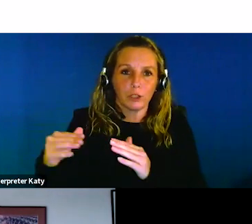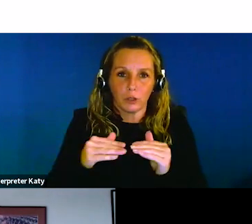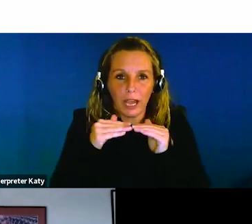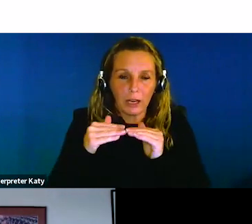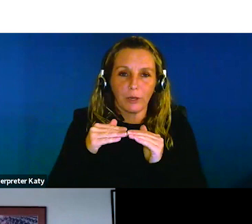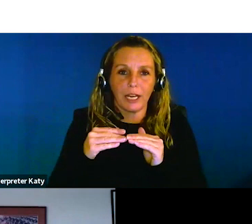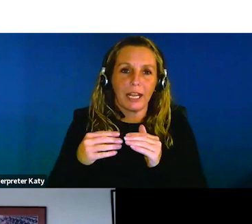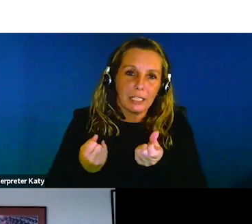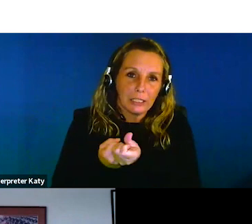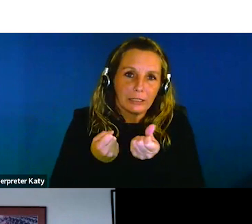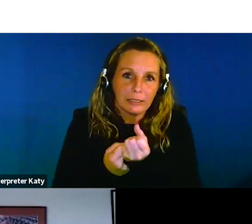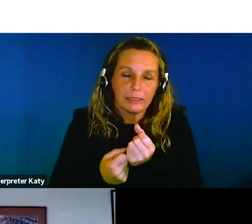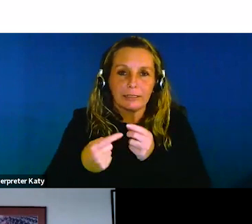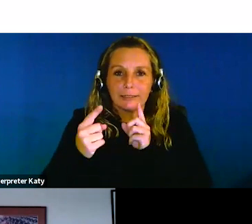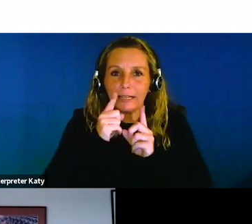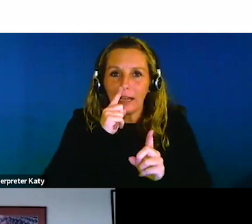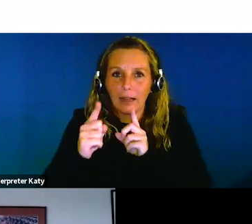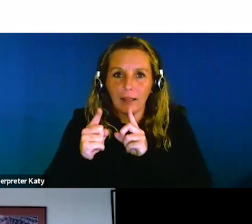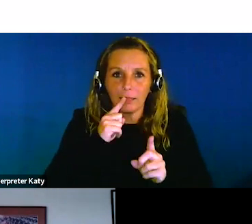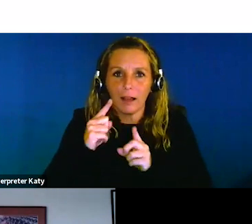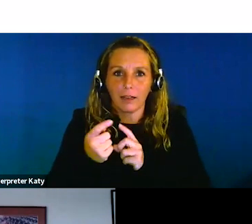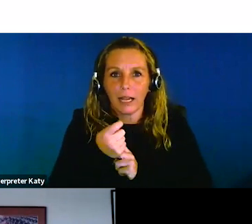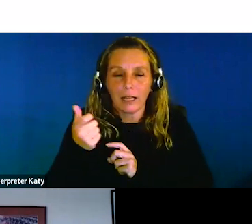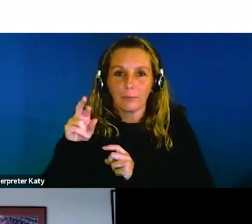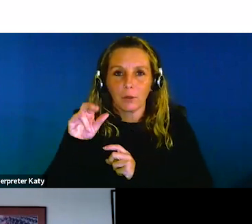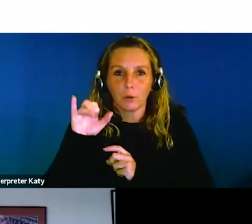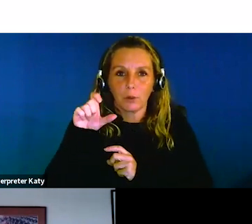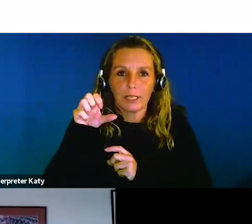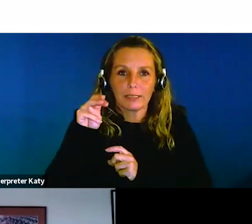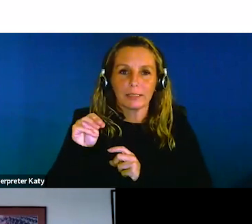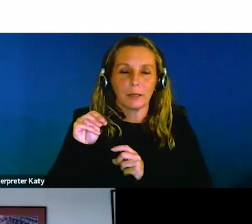on ending racism at both national and local levels.